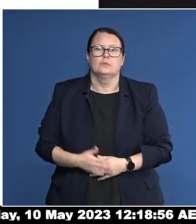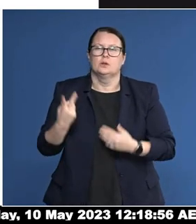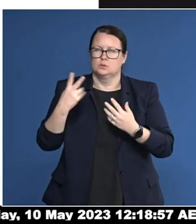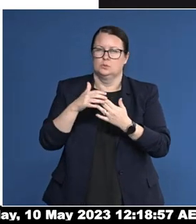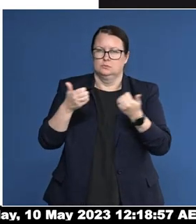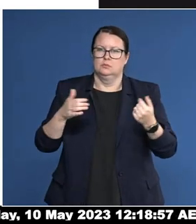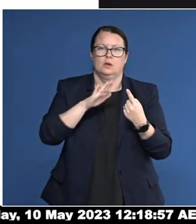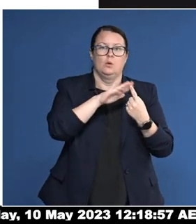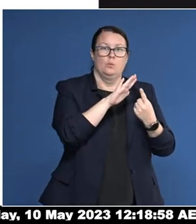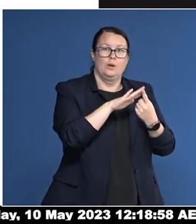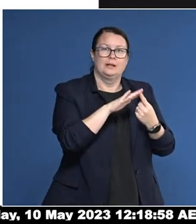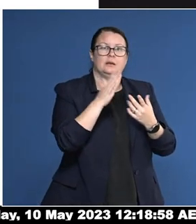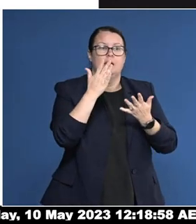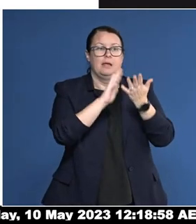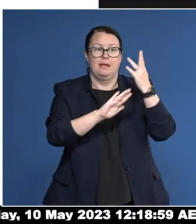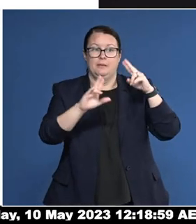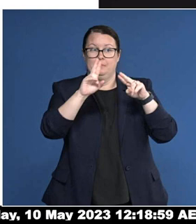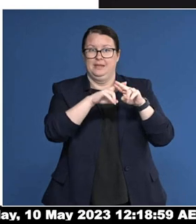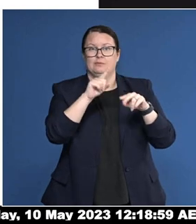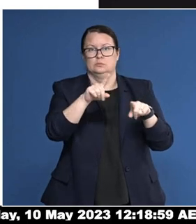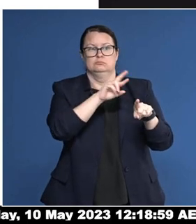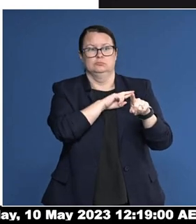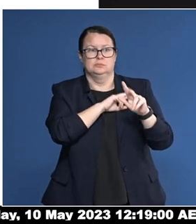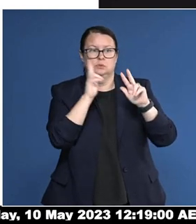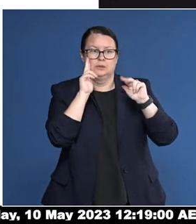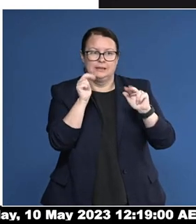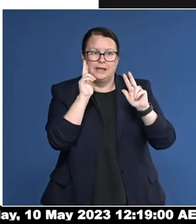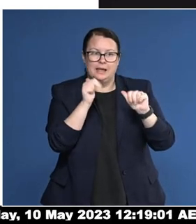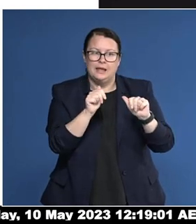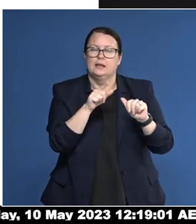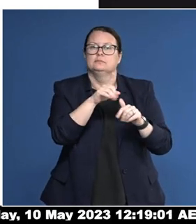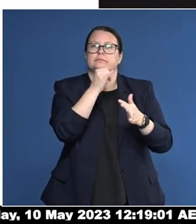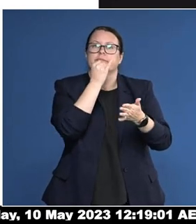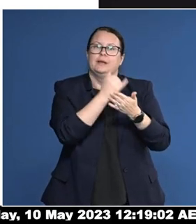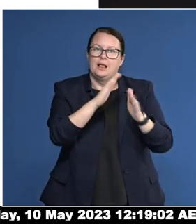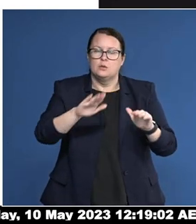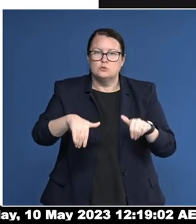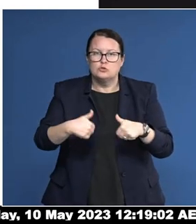say parent, for example - fails to provide within their own resources.